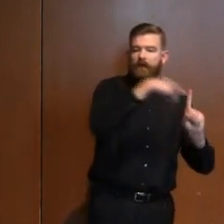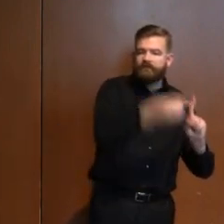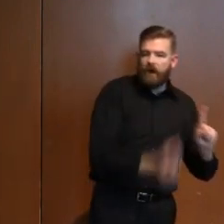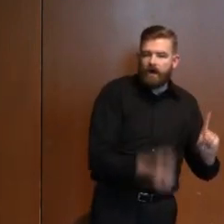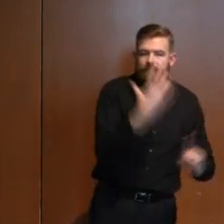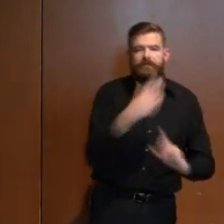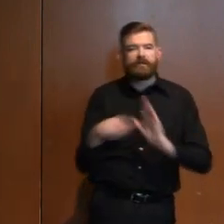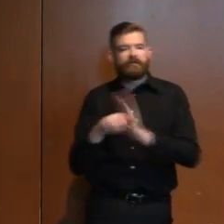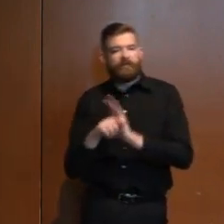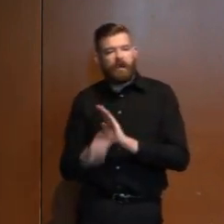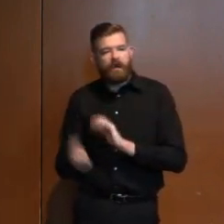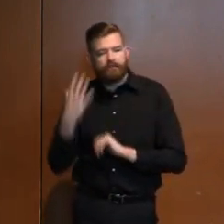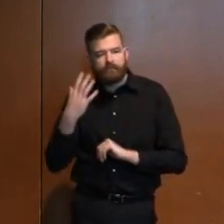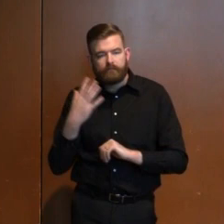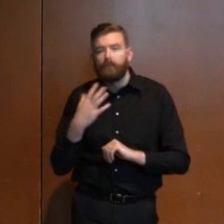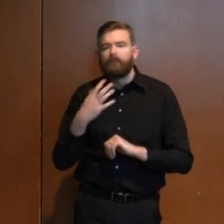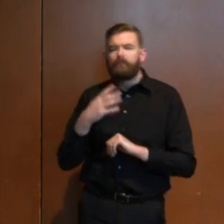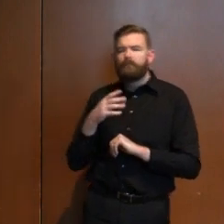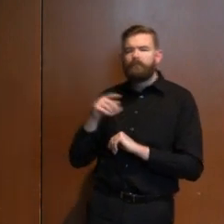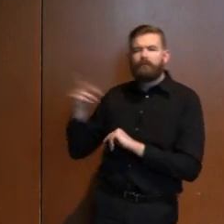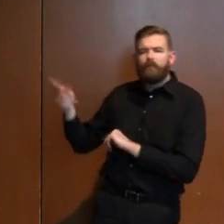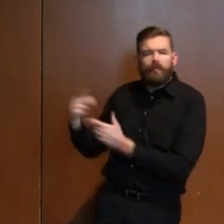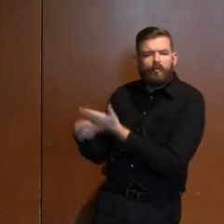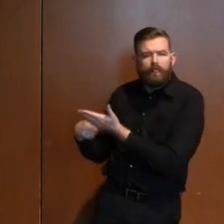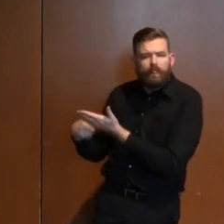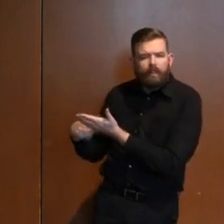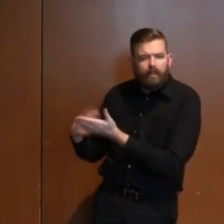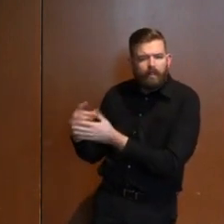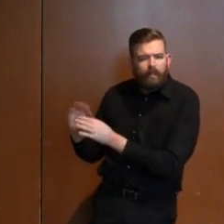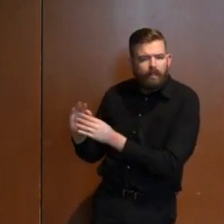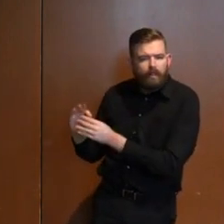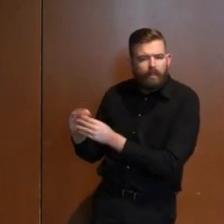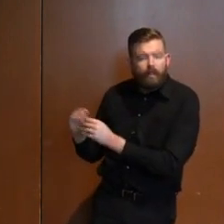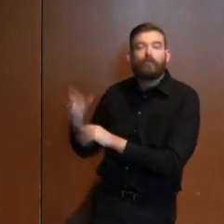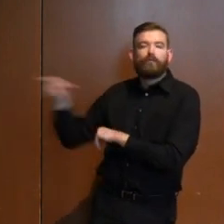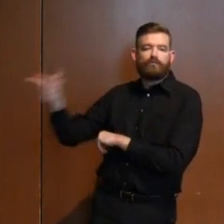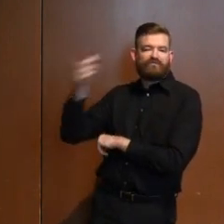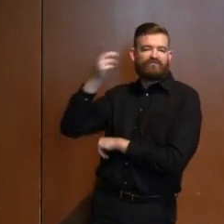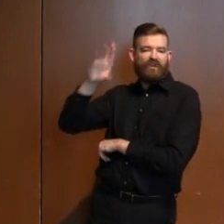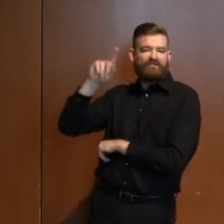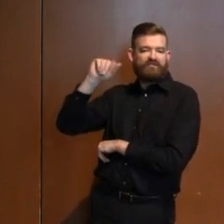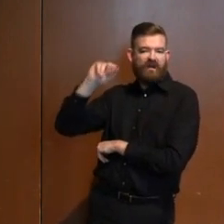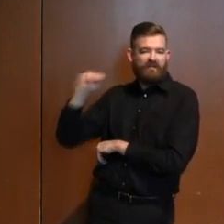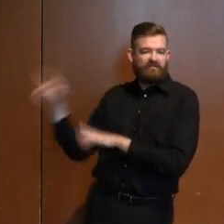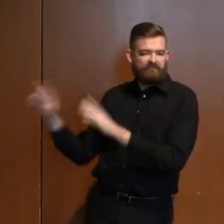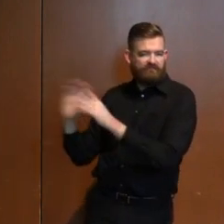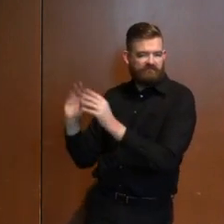STEP GETTING NOT JUST THE POSITIVES BUT ALSO THE NEGATIVES FROM PRIVATE LABS. YEAH IT'S ON ONE OF MY